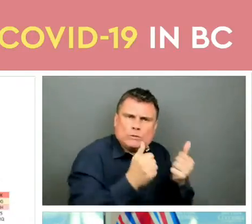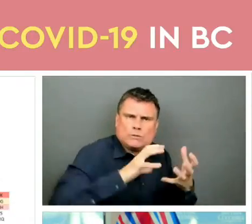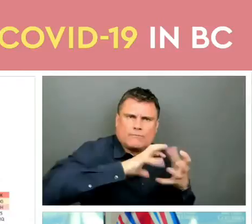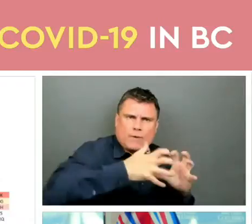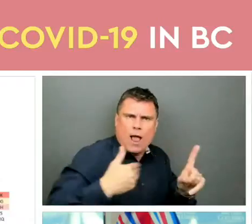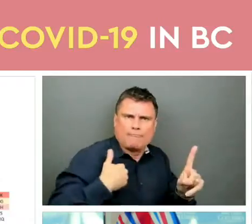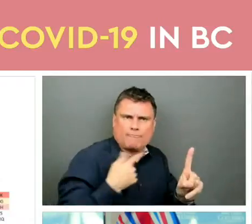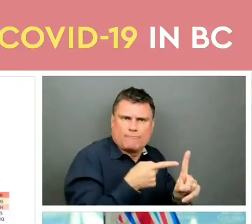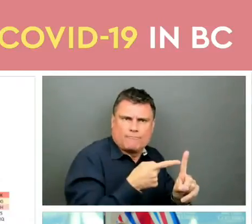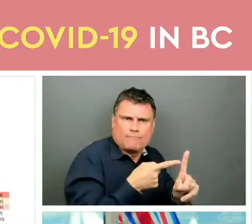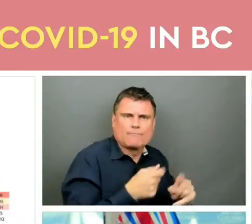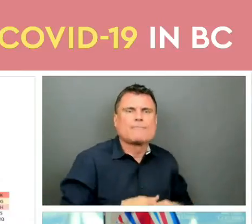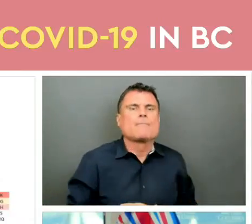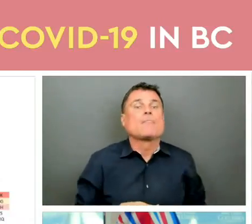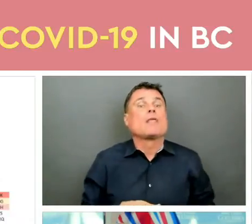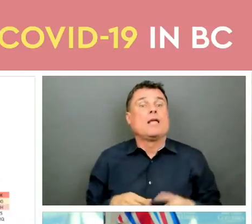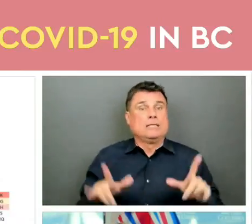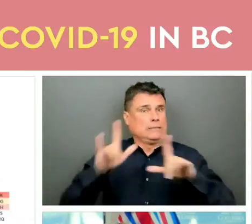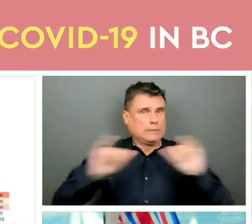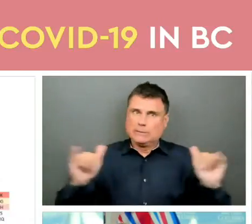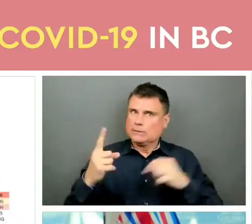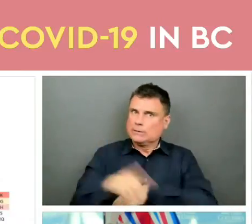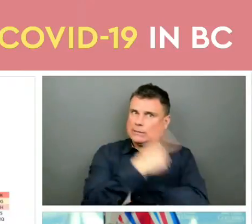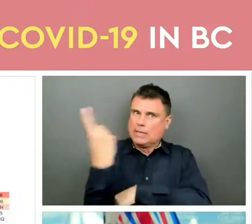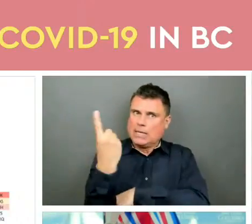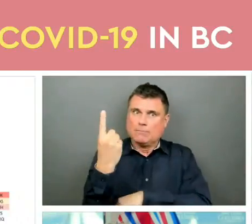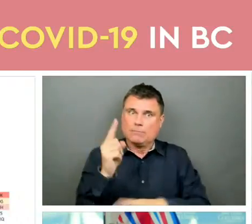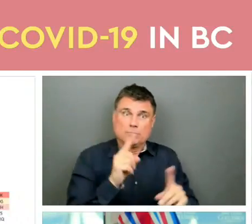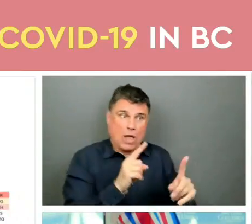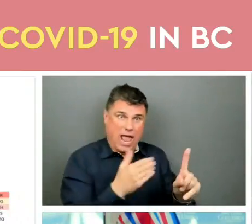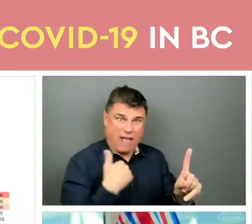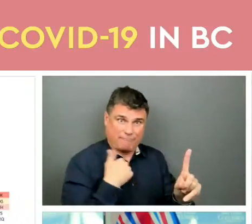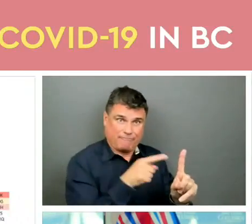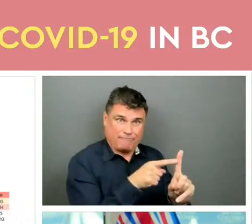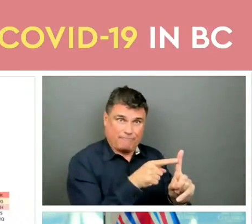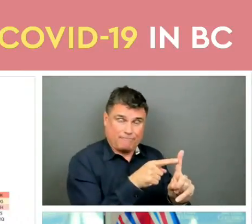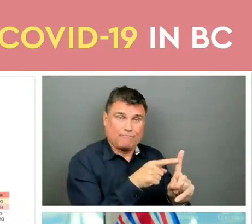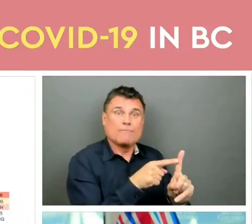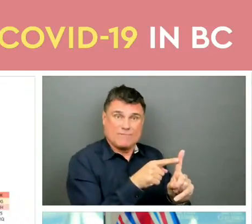the same day, but it is not as specific